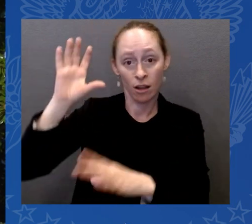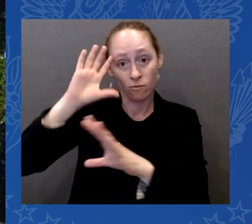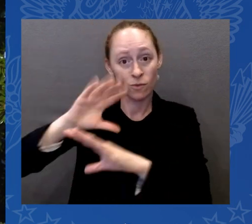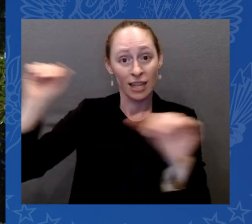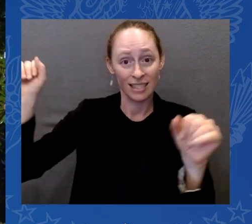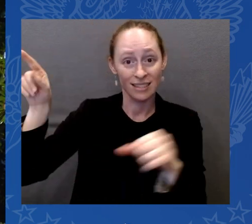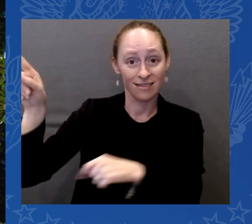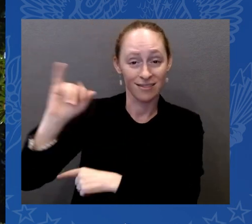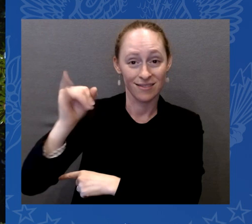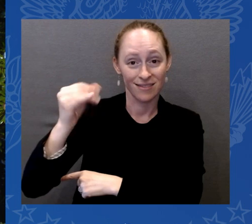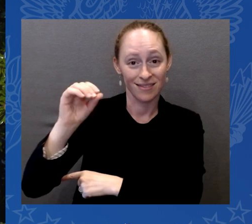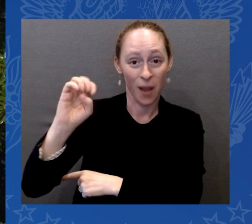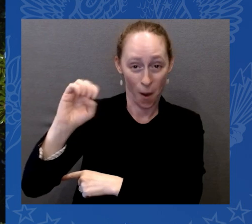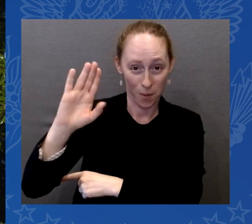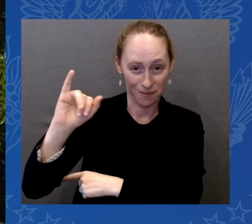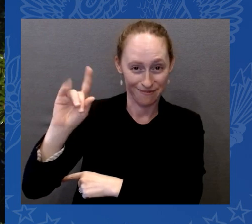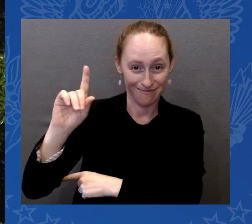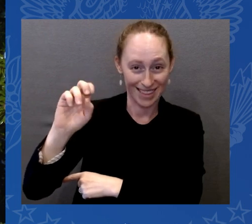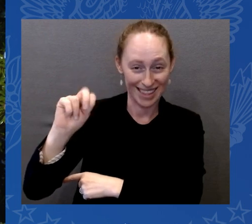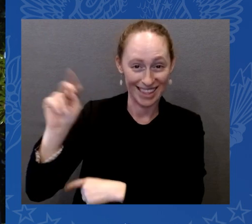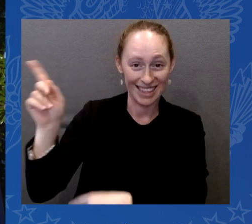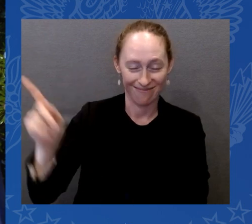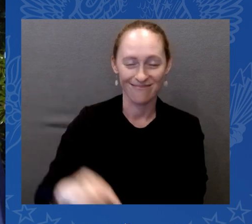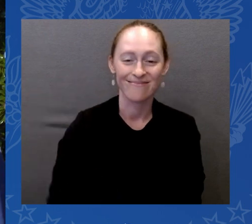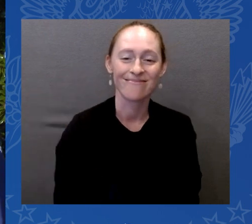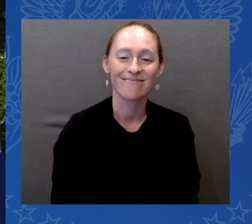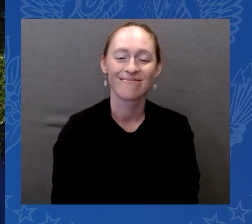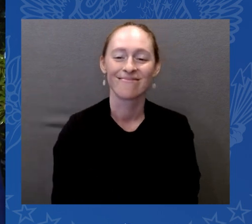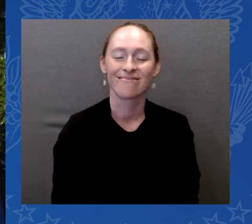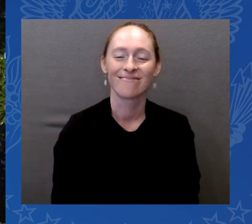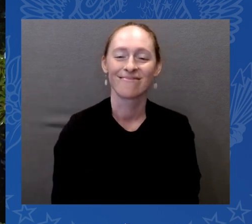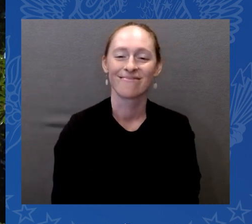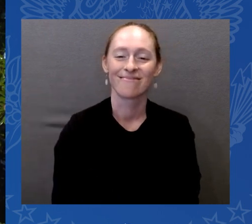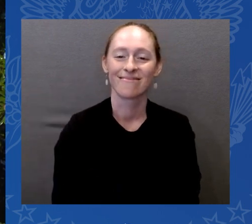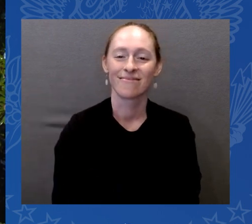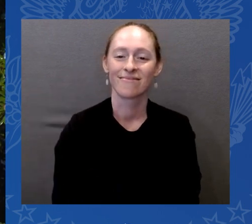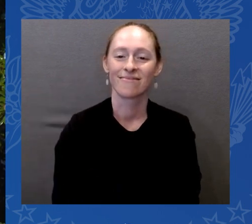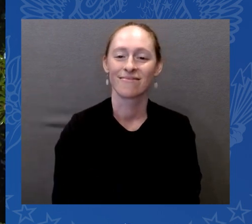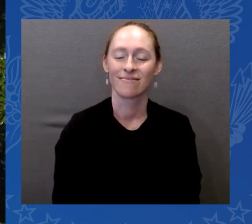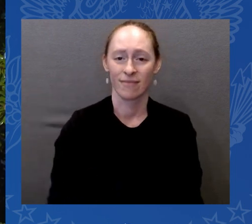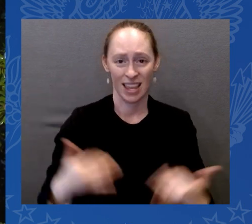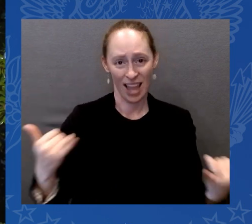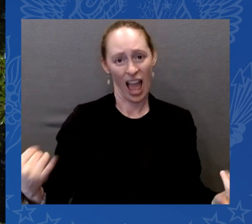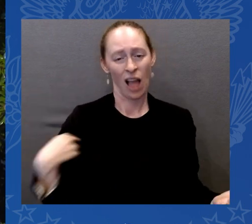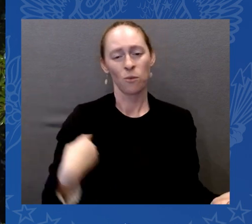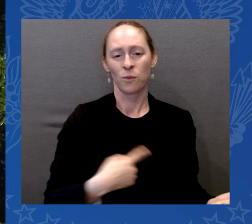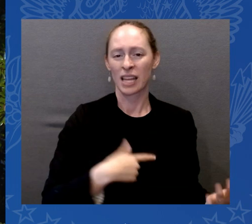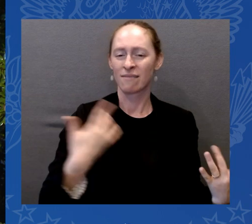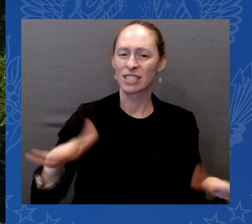America is leading on climate, not just with declarations, but with action.